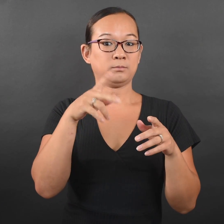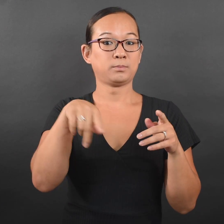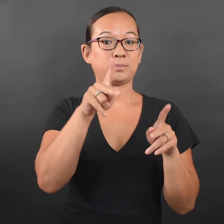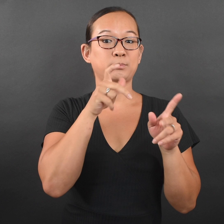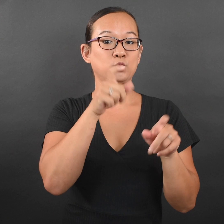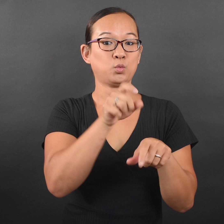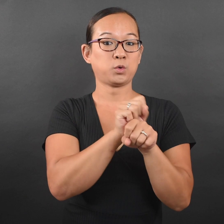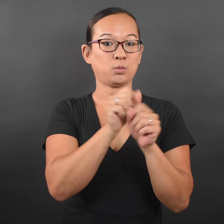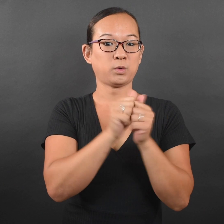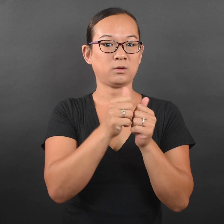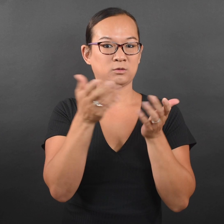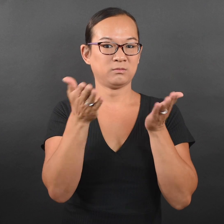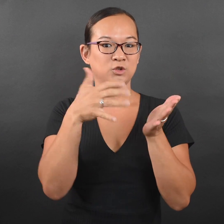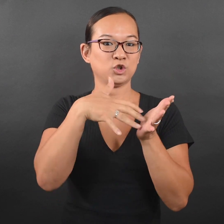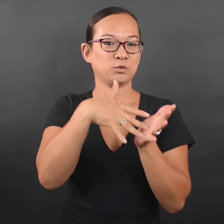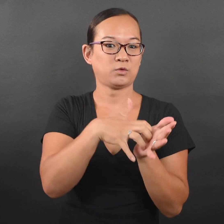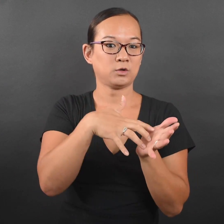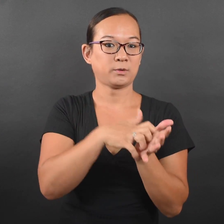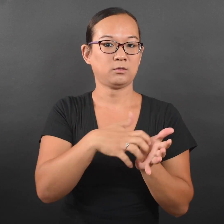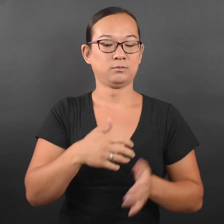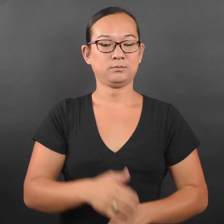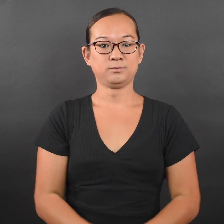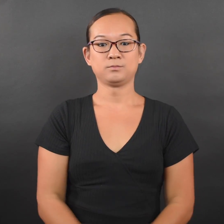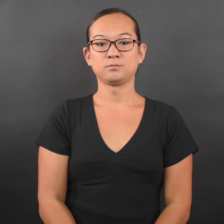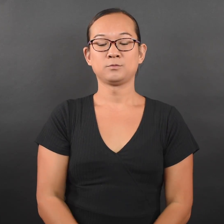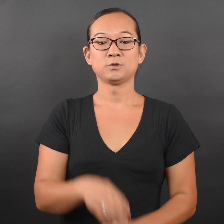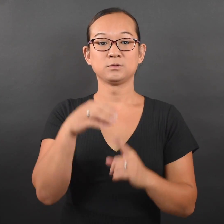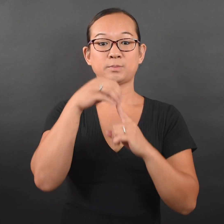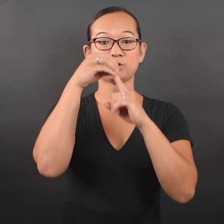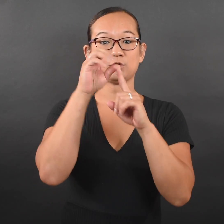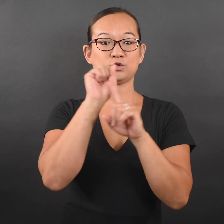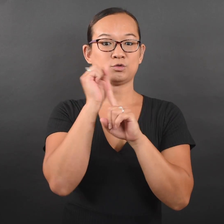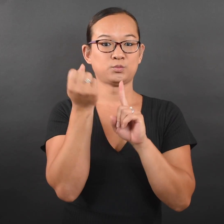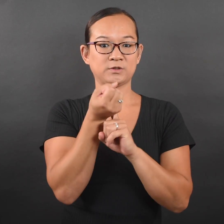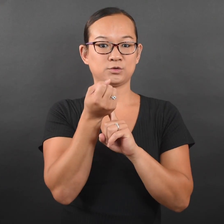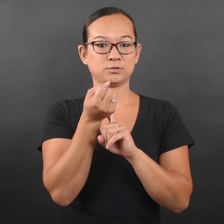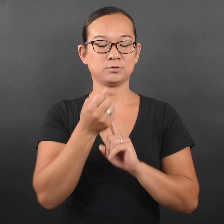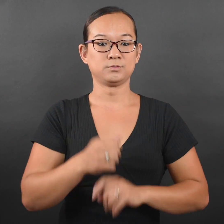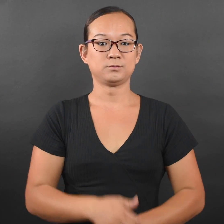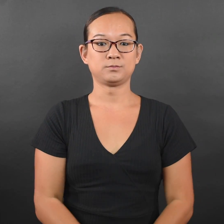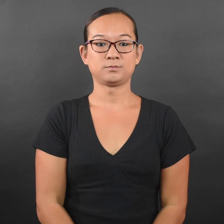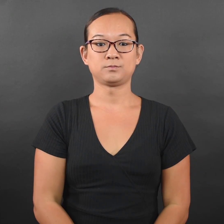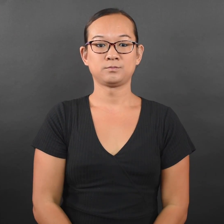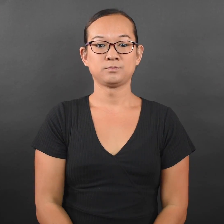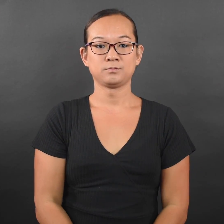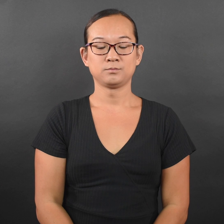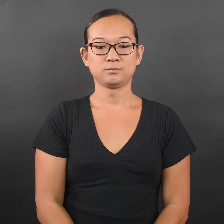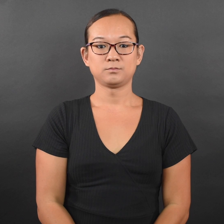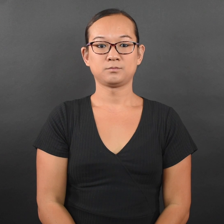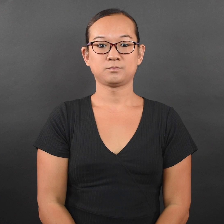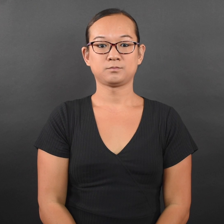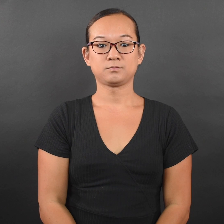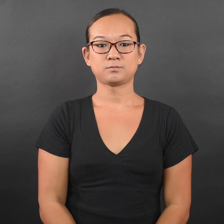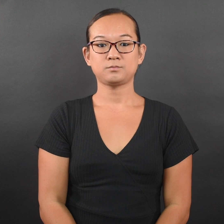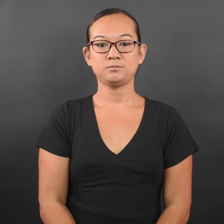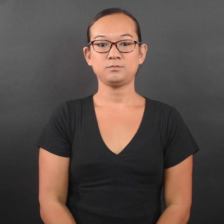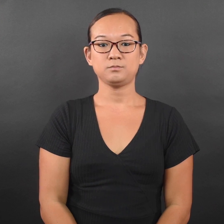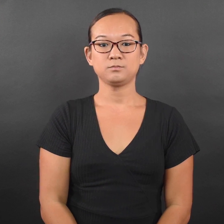due to the vulnerable population they serve. Special circumstances